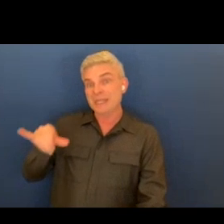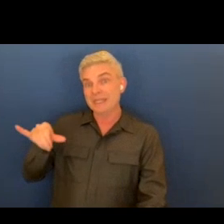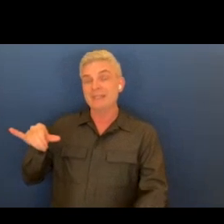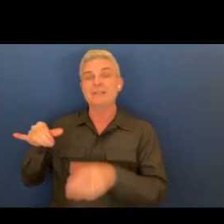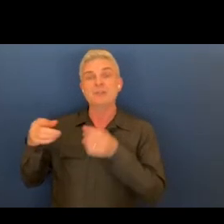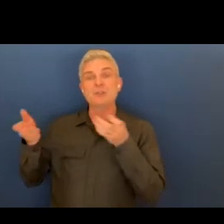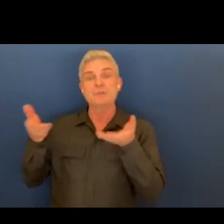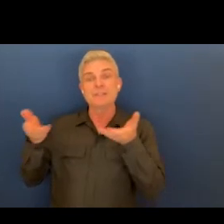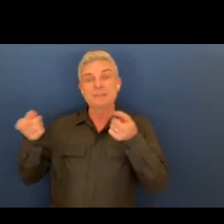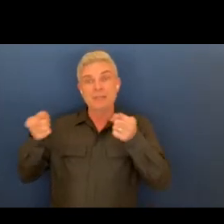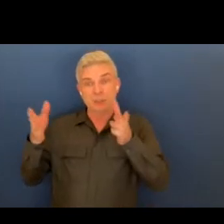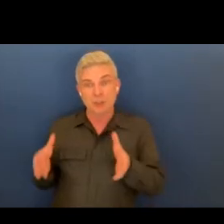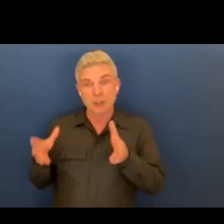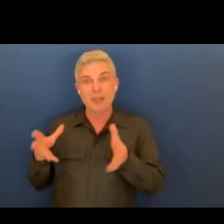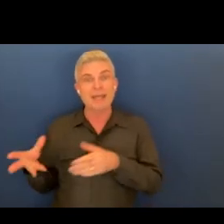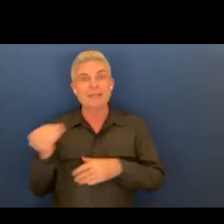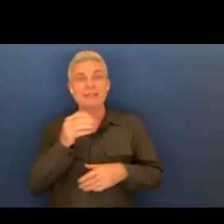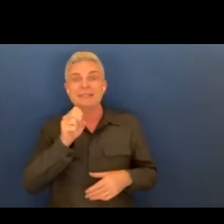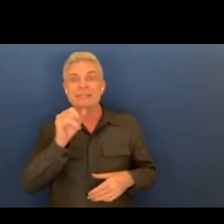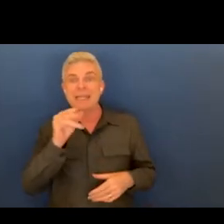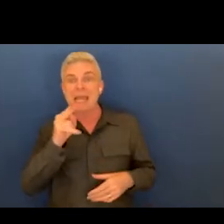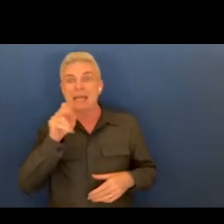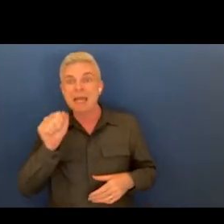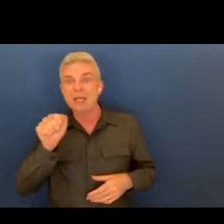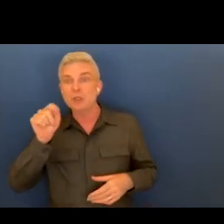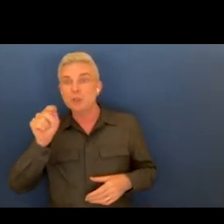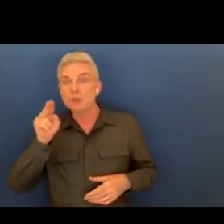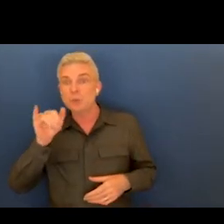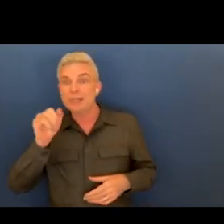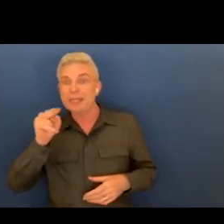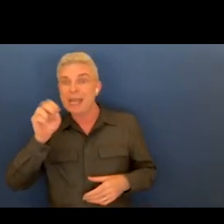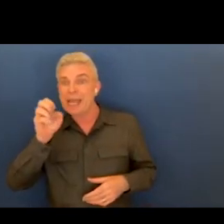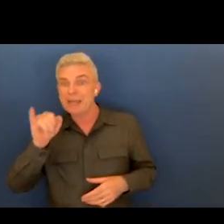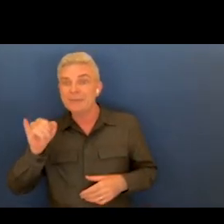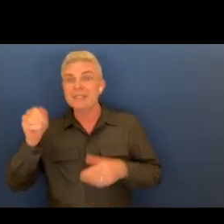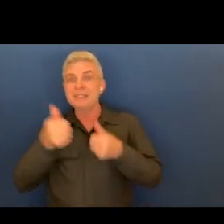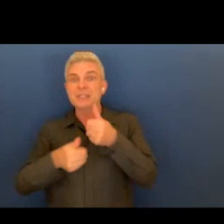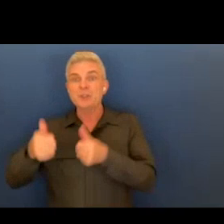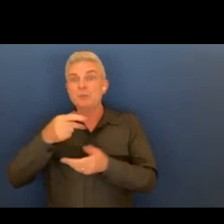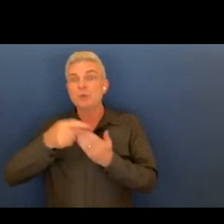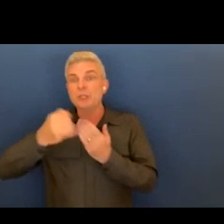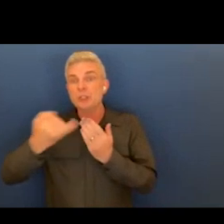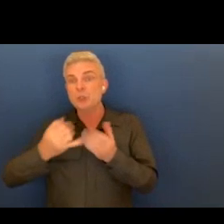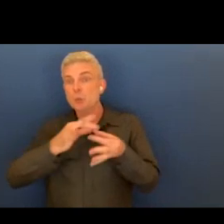and Sienna Tuinei, Senior Project Coordinator from Vermont Family Network— are here to chat.